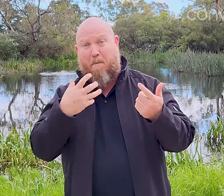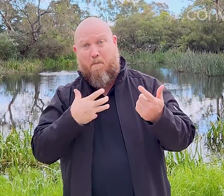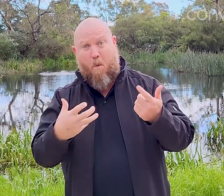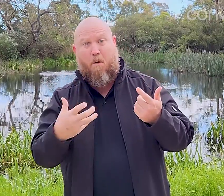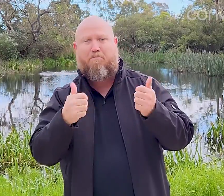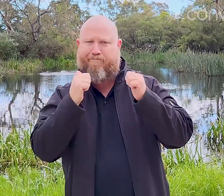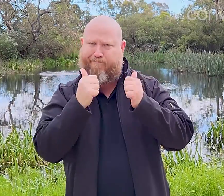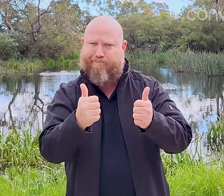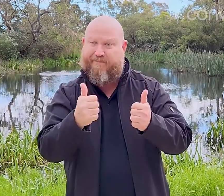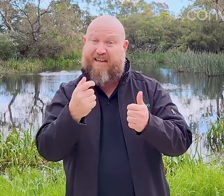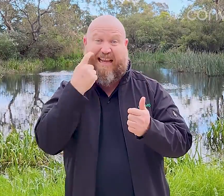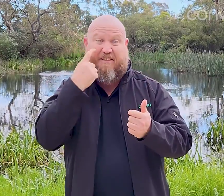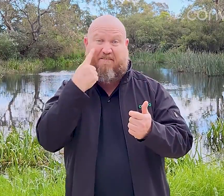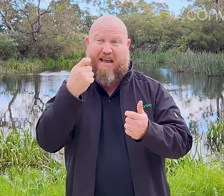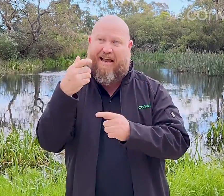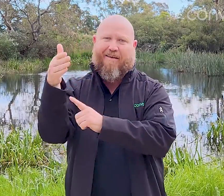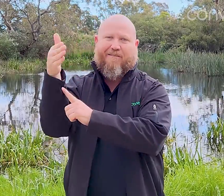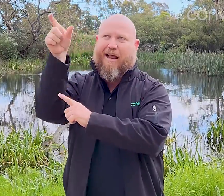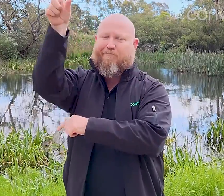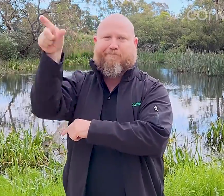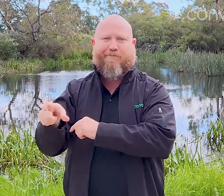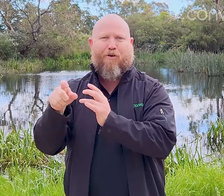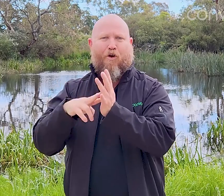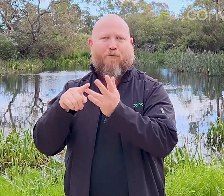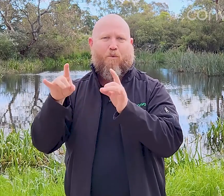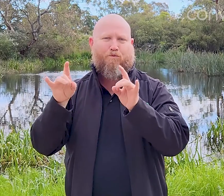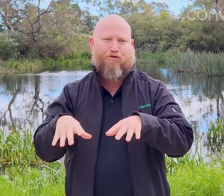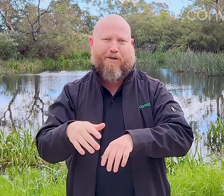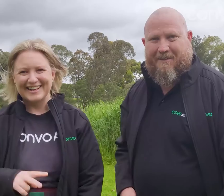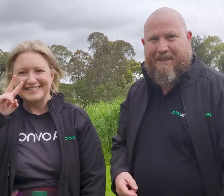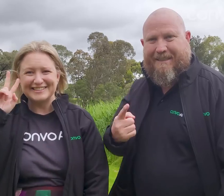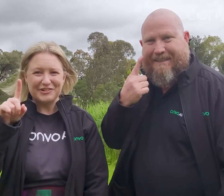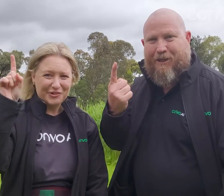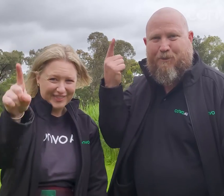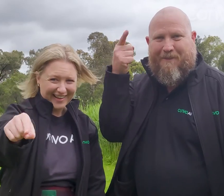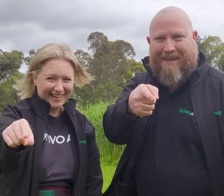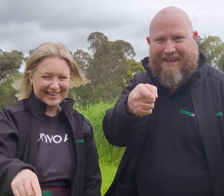It’s easy to find us, just look for the Convo AU banners. See you there!